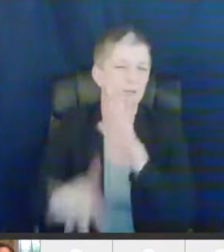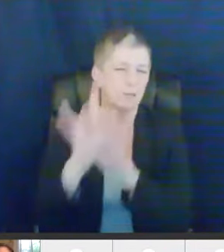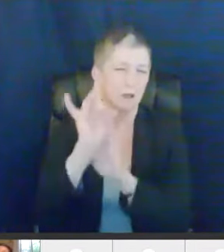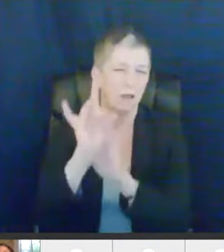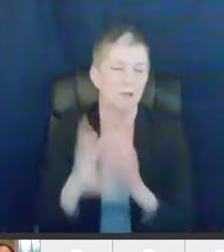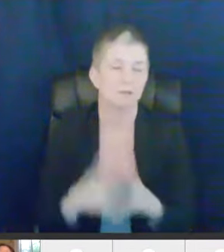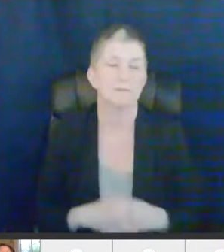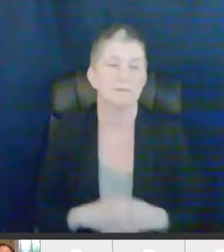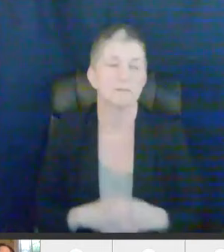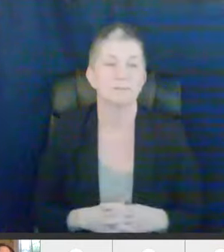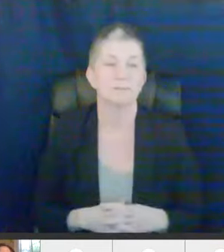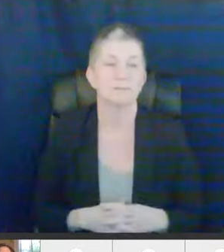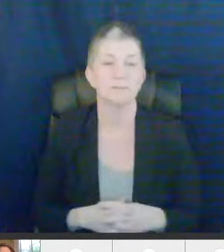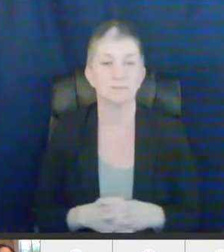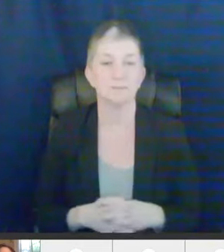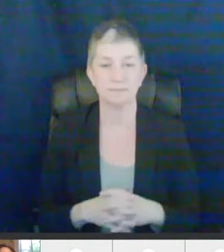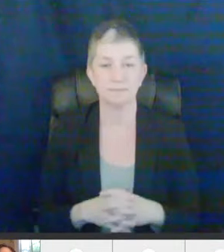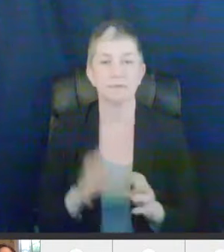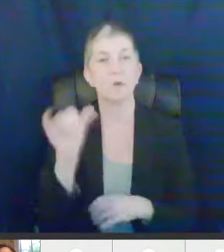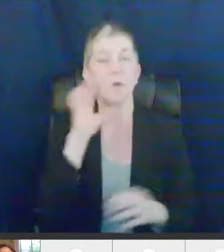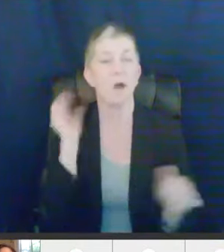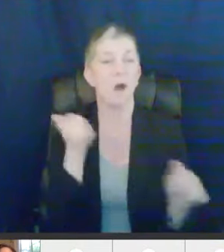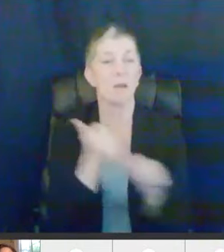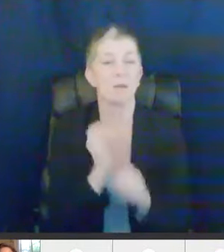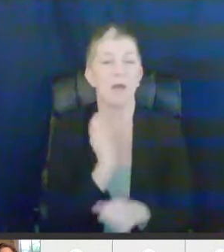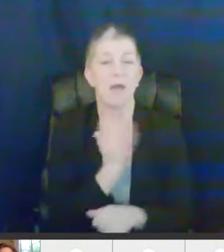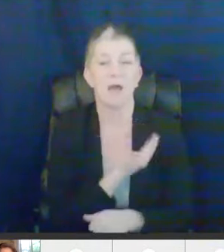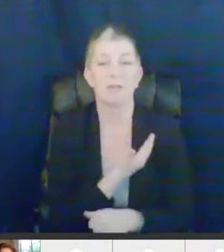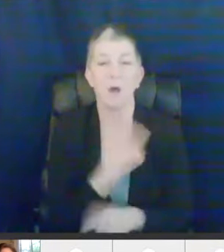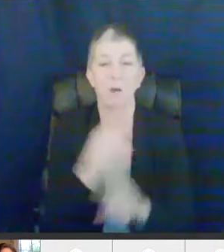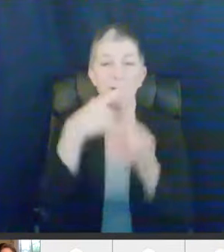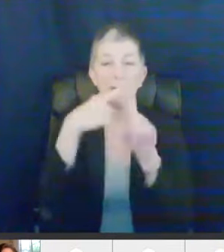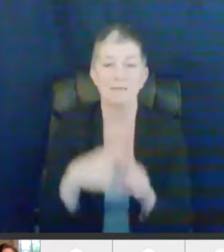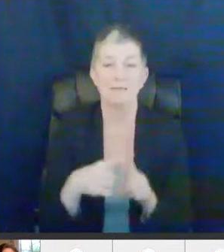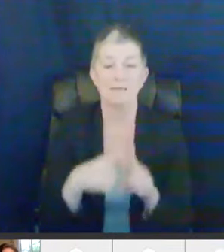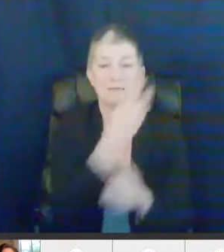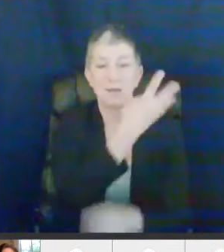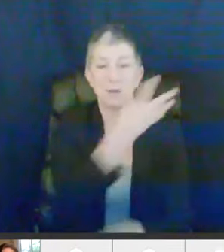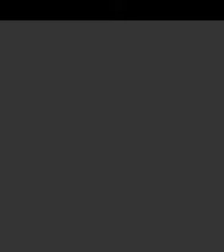want to give you an update of our positivity graph as we call it this is